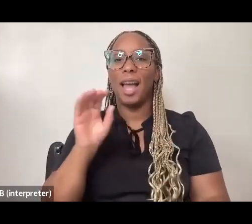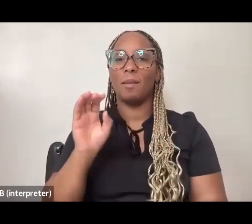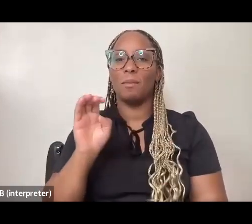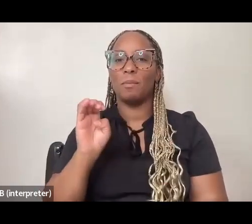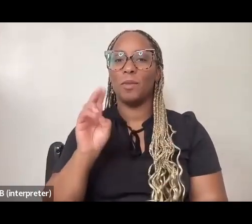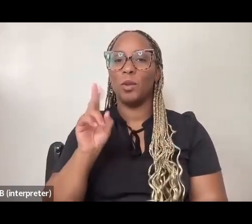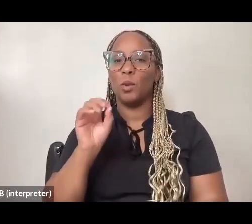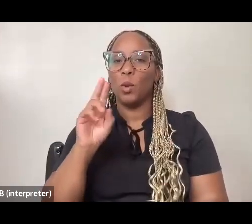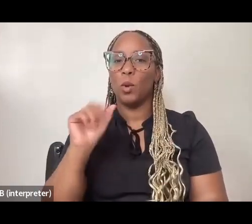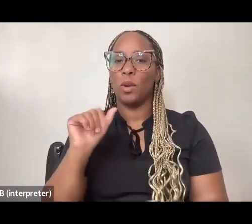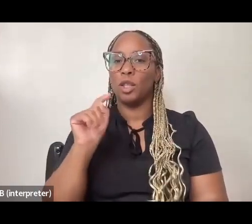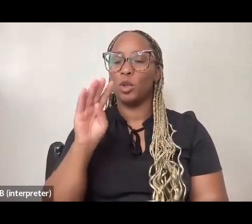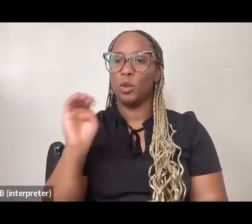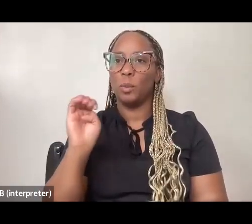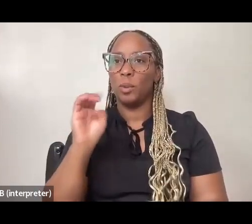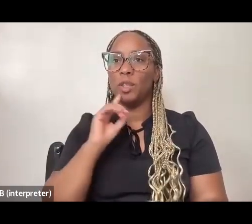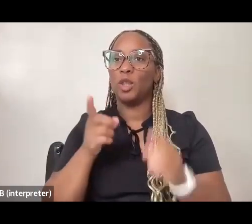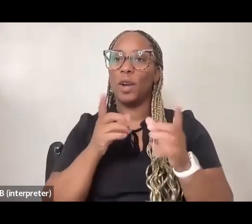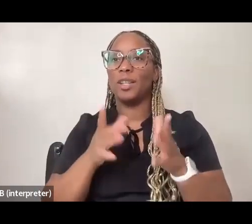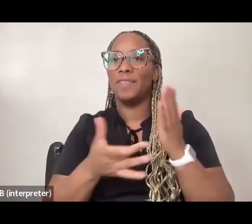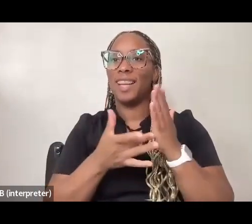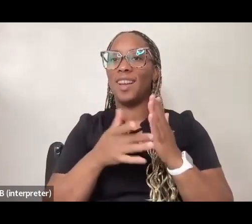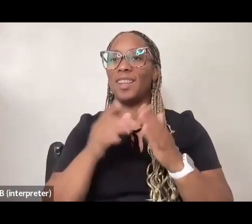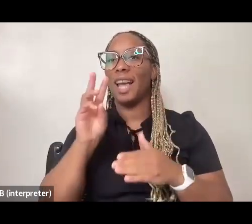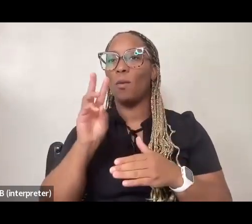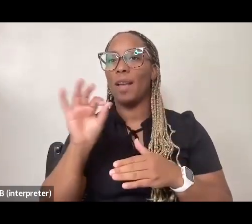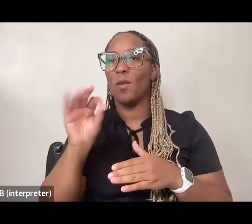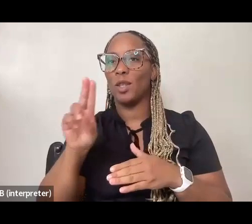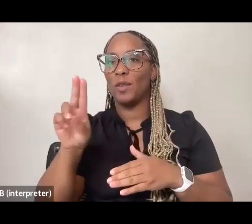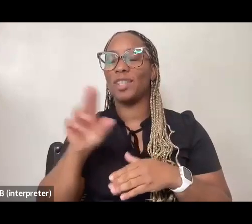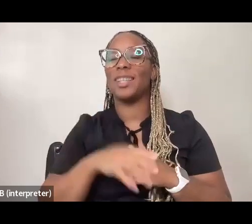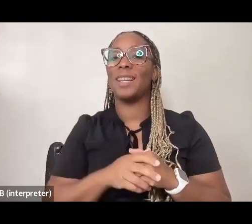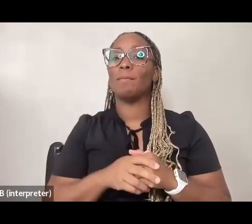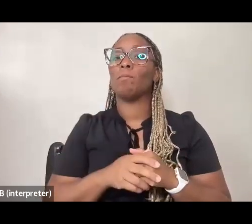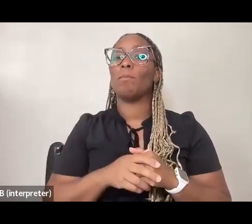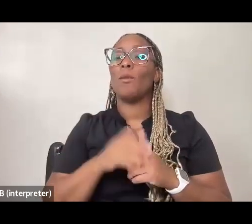technology accessibility at Wake Forest University. We appreciate your time today is we explore accessibility